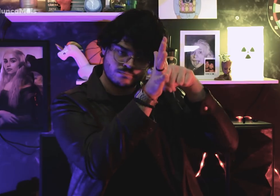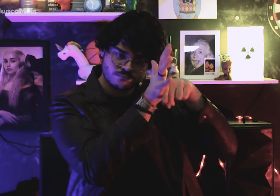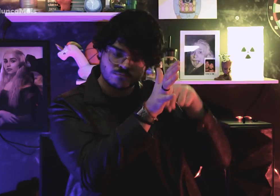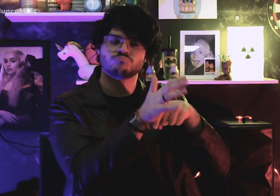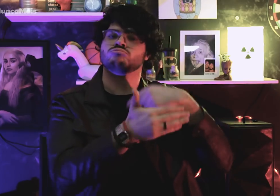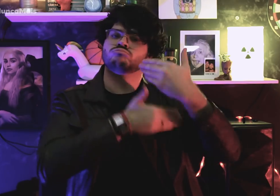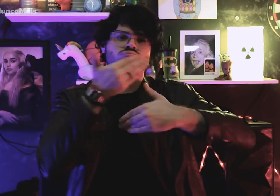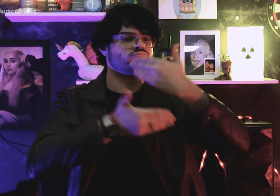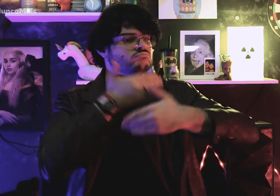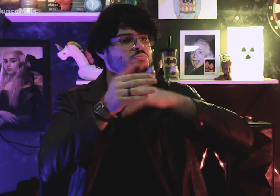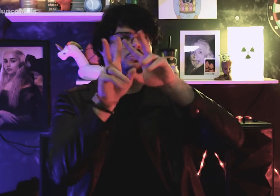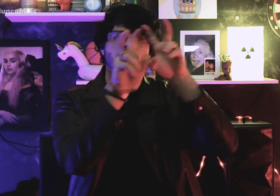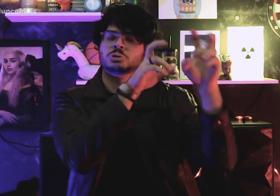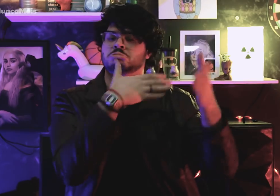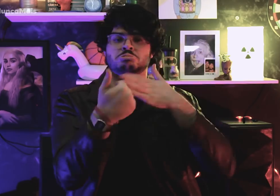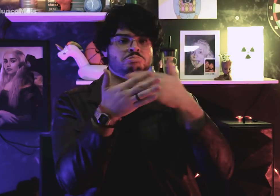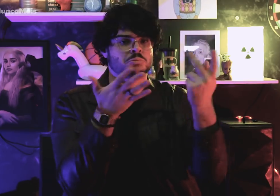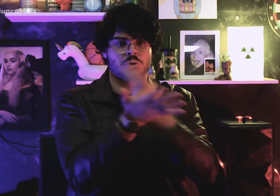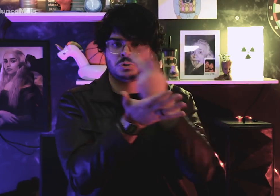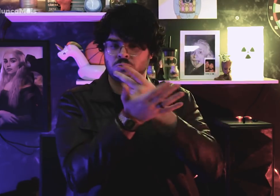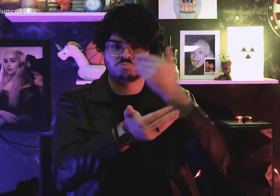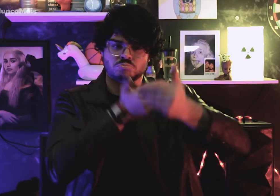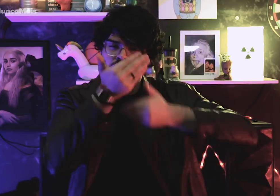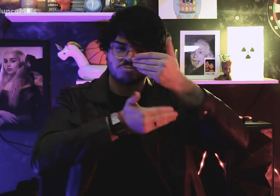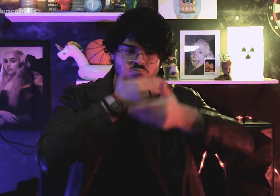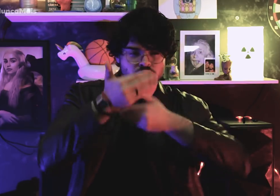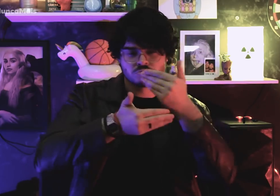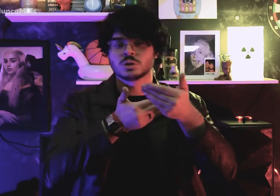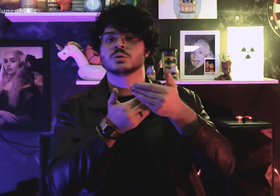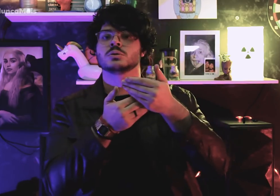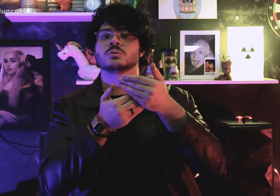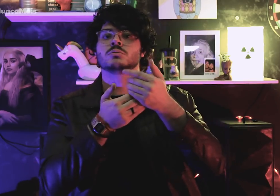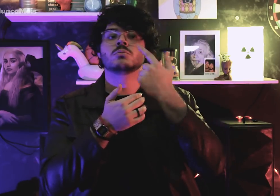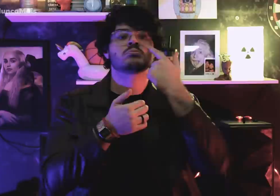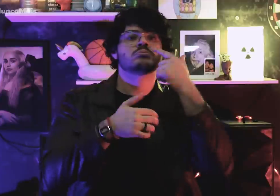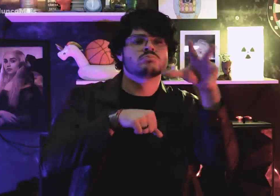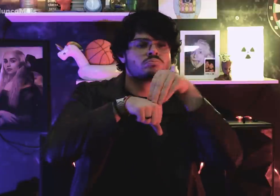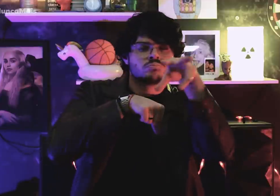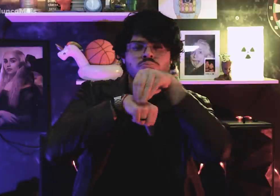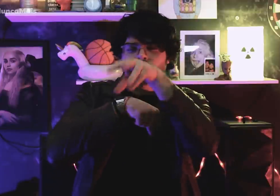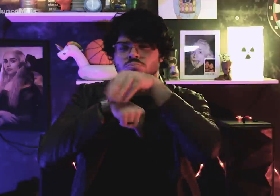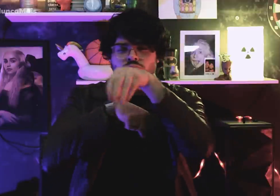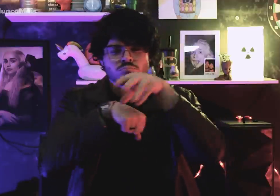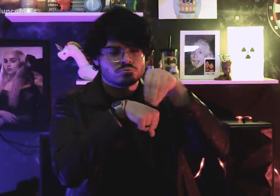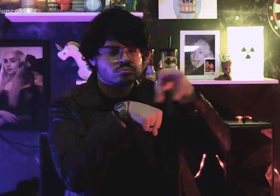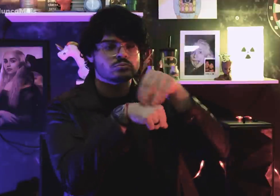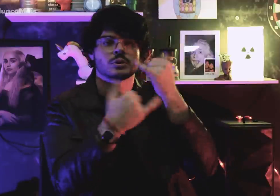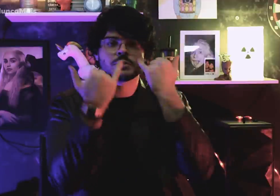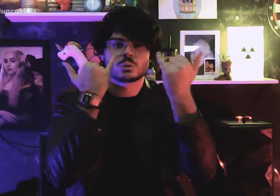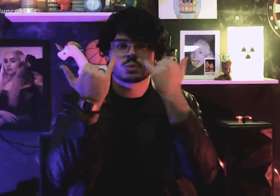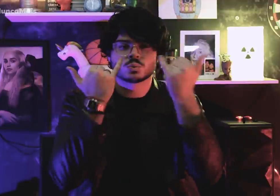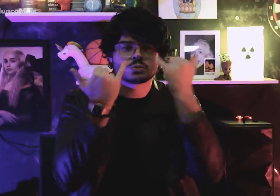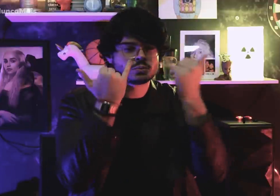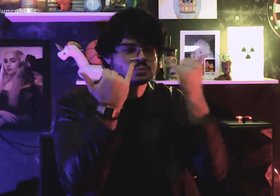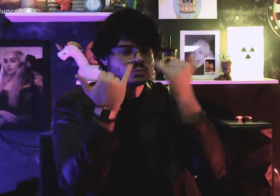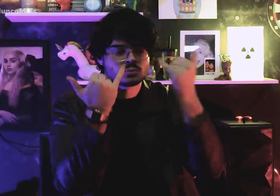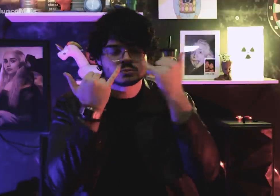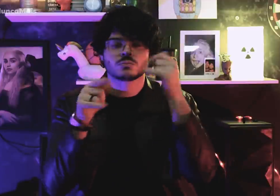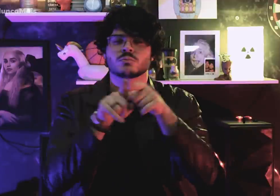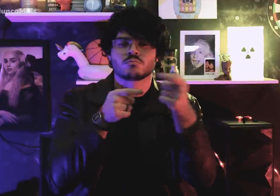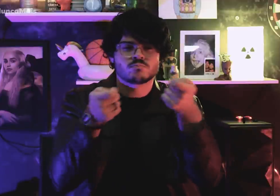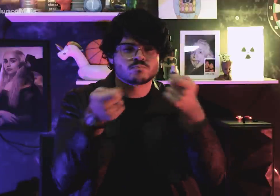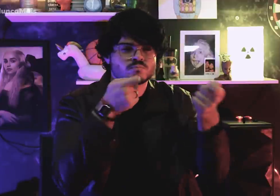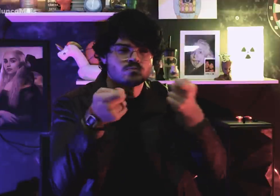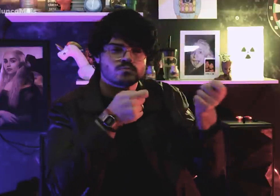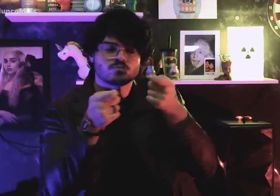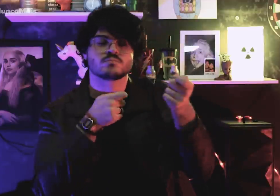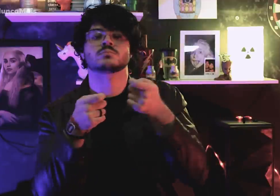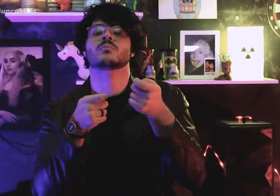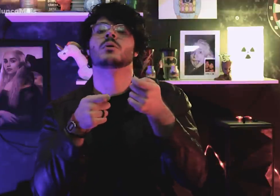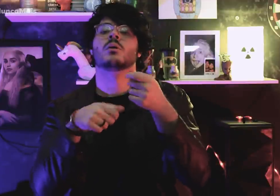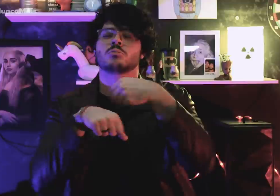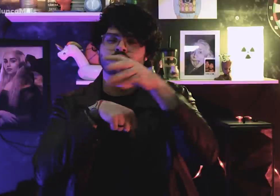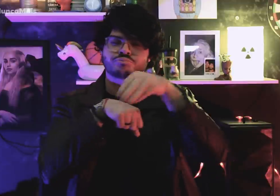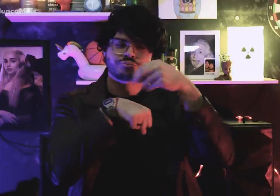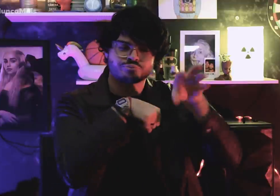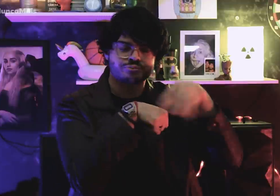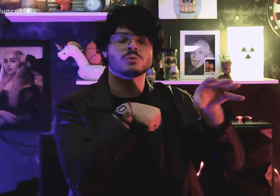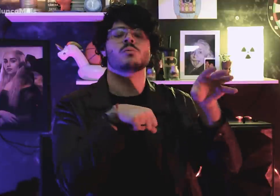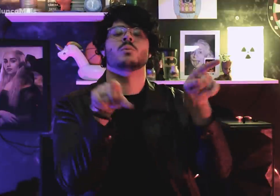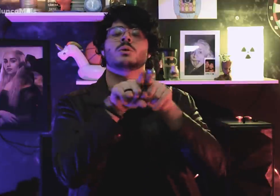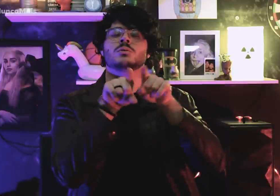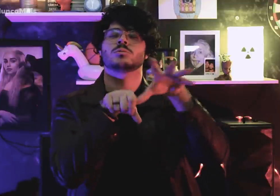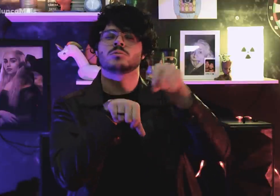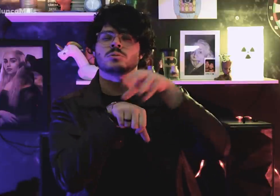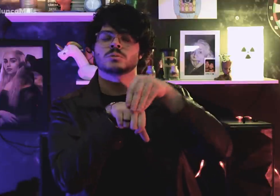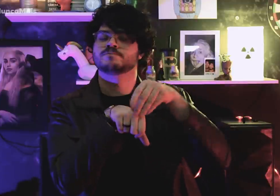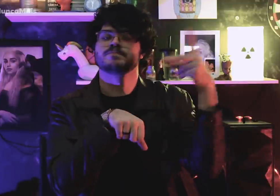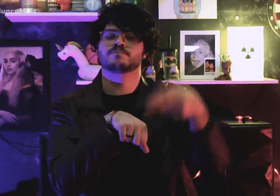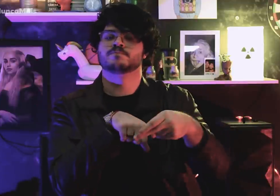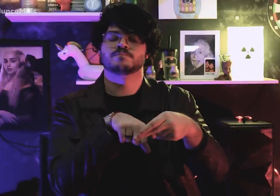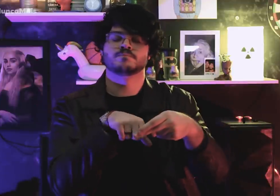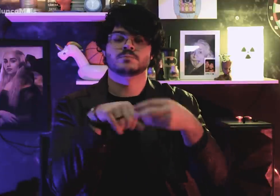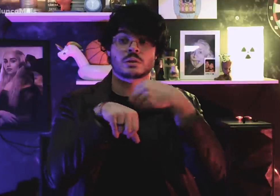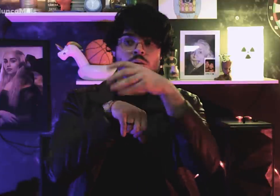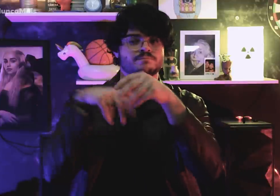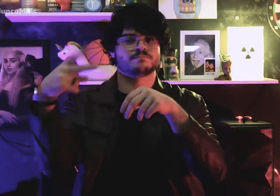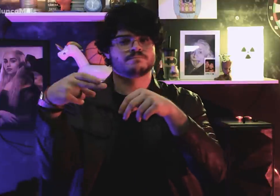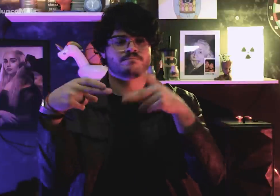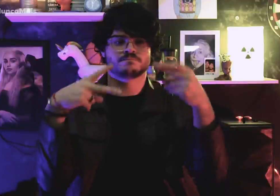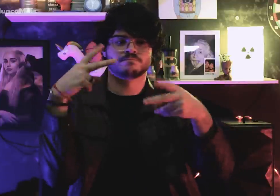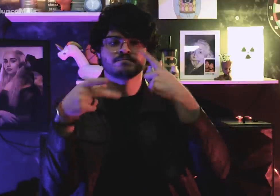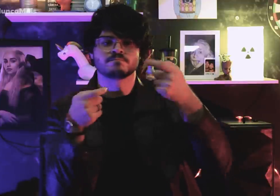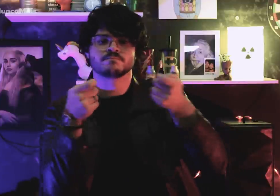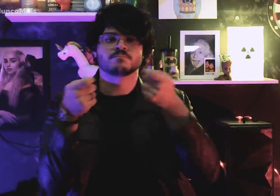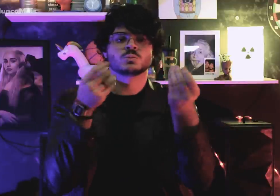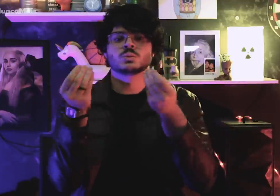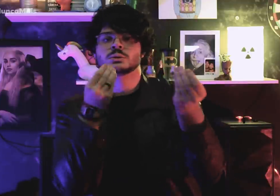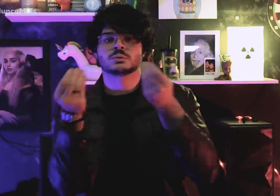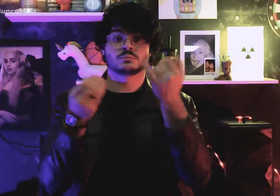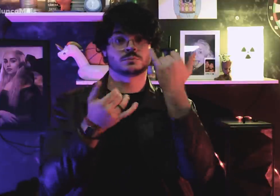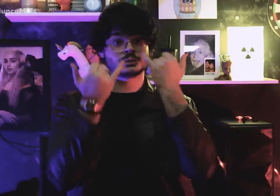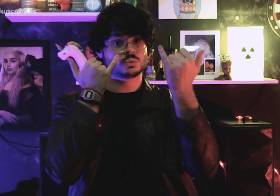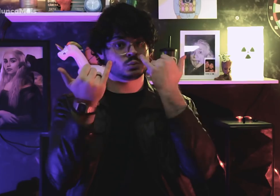information activities and counter-information in Brazil.